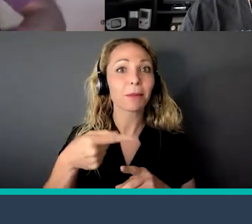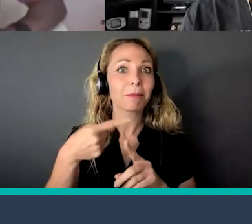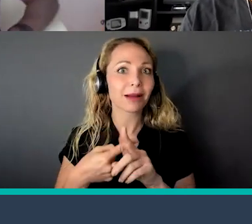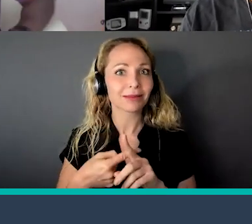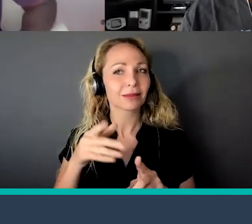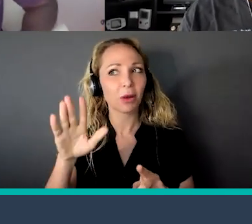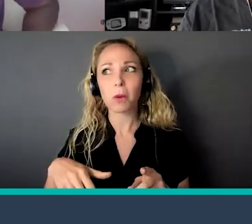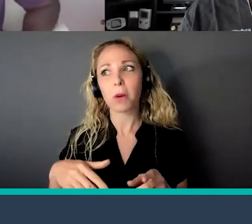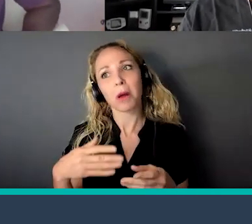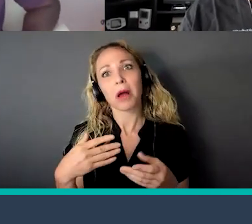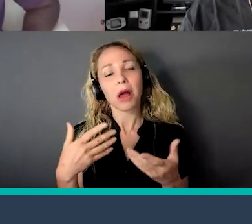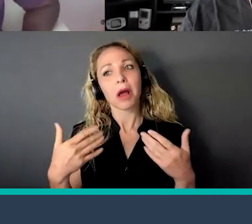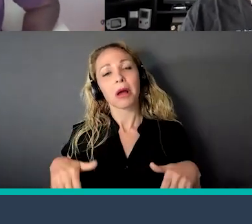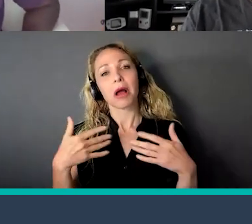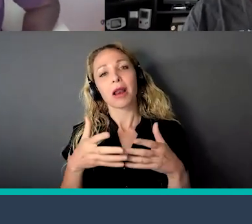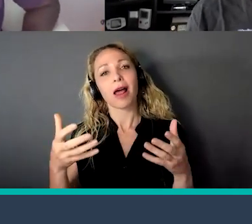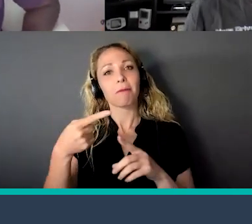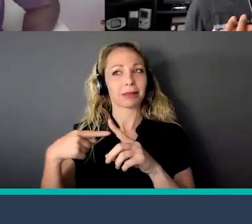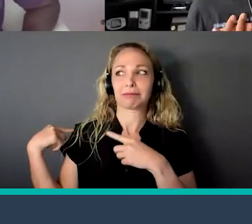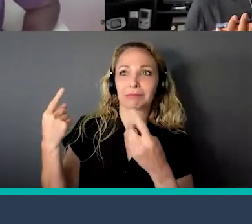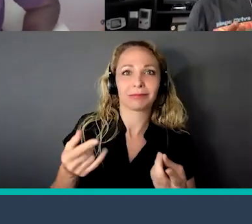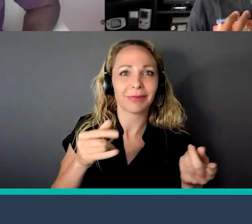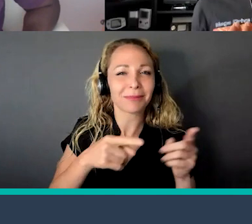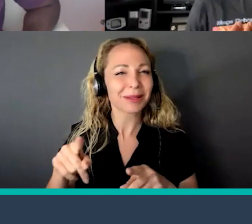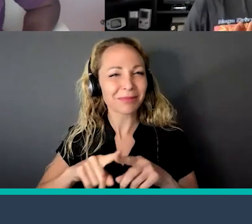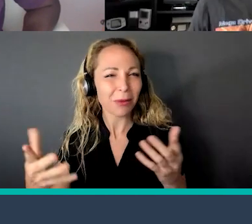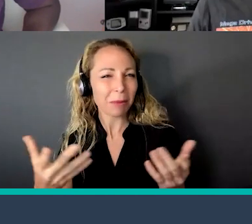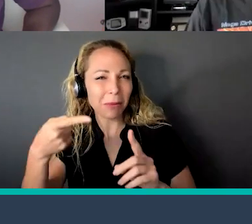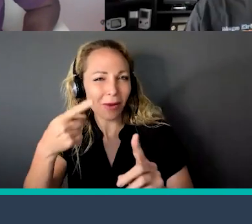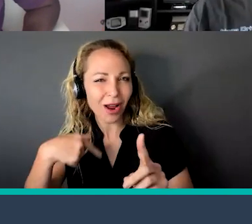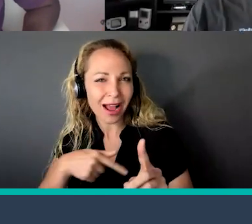WHAT DOES IT DO FOR US SPECIFICALLY? AGAIN WE HAVE DONE OUR INTROS.